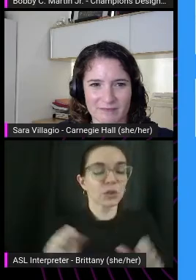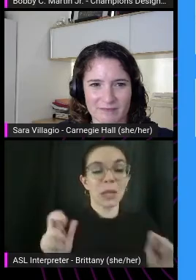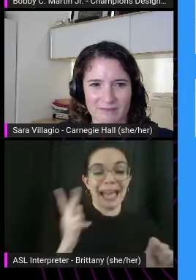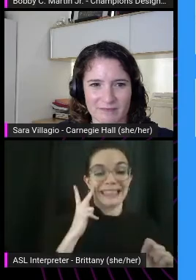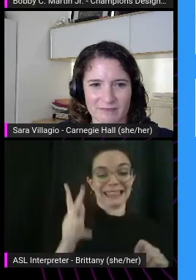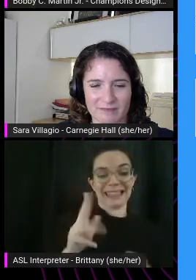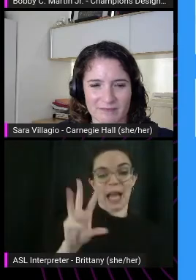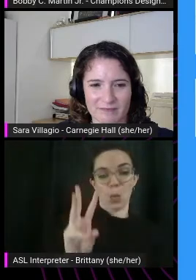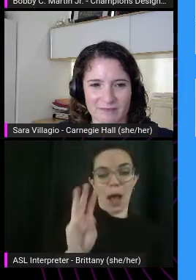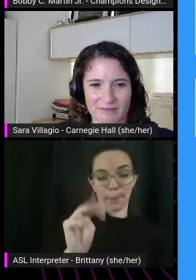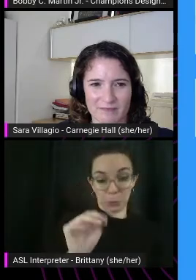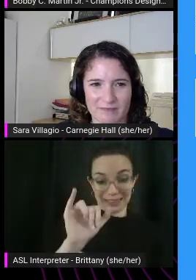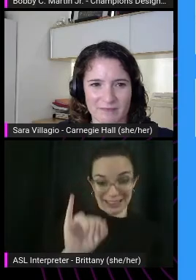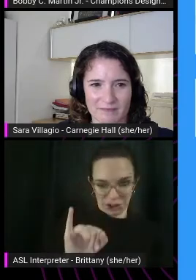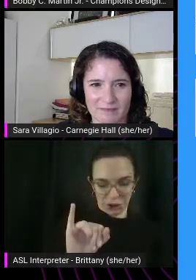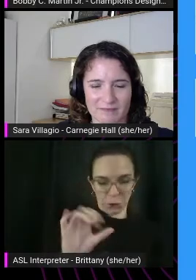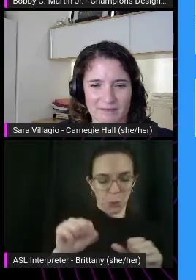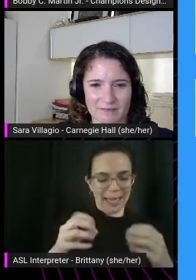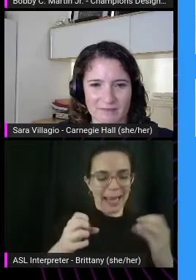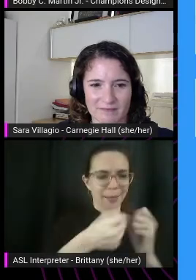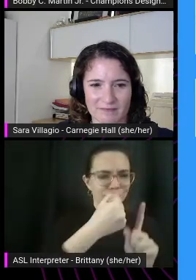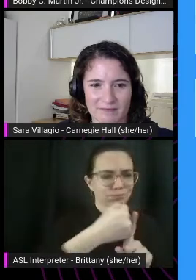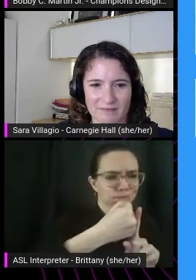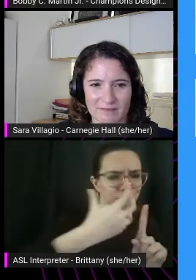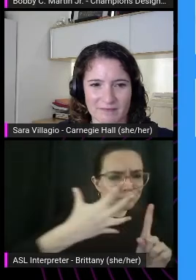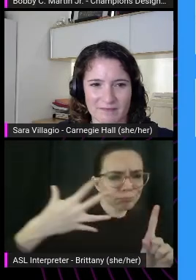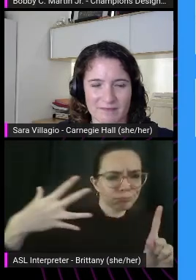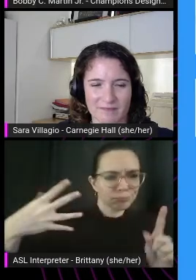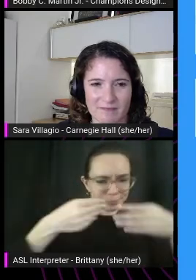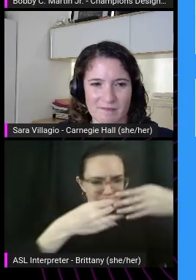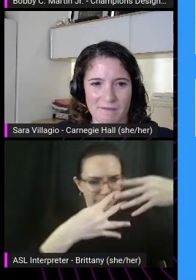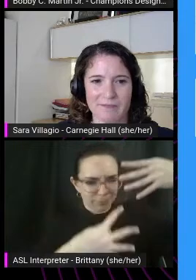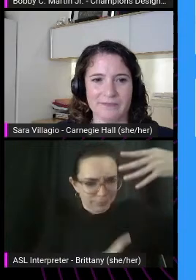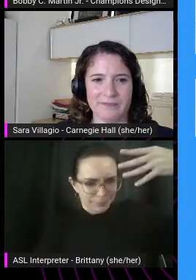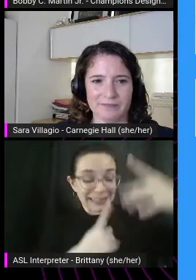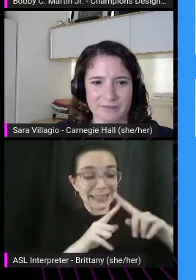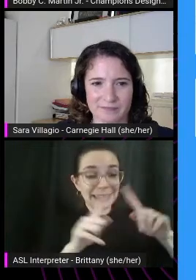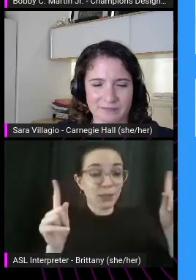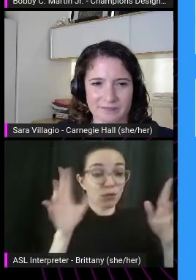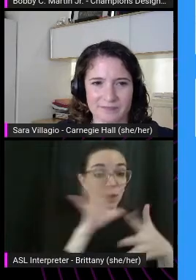we were able to open it up a little bit to provide a little bit more